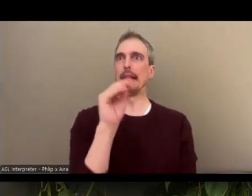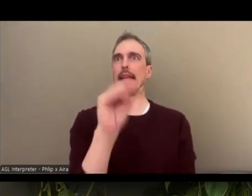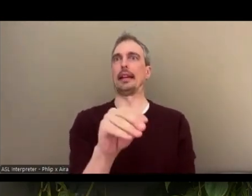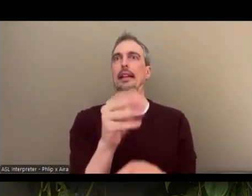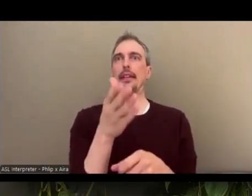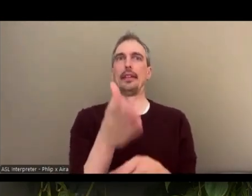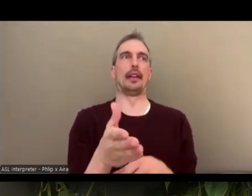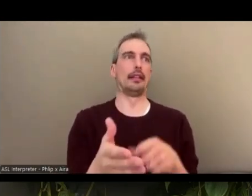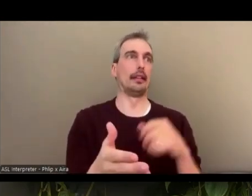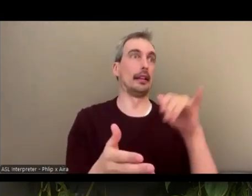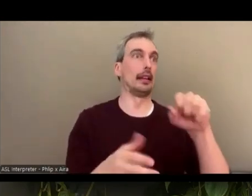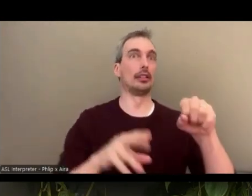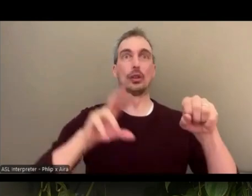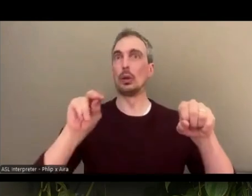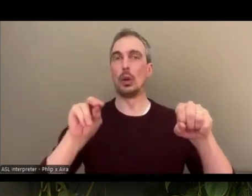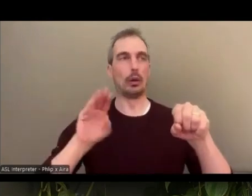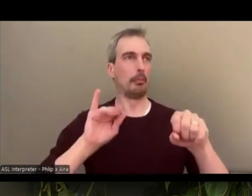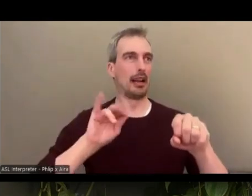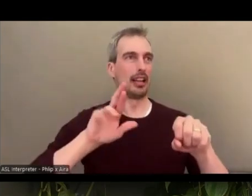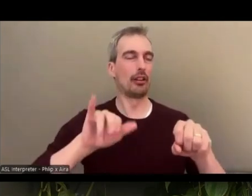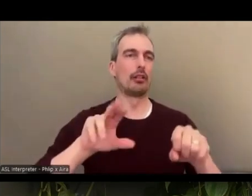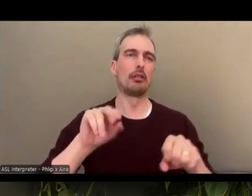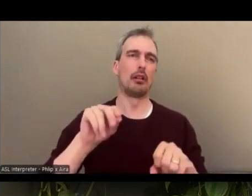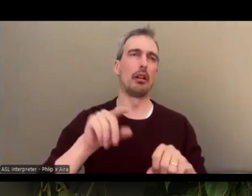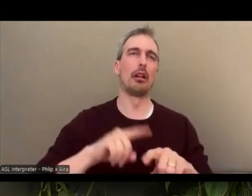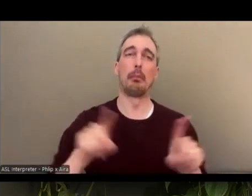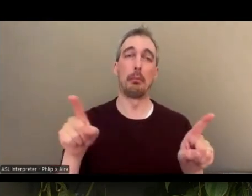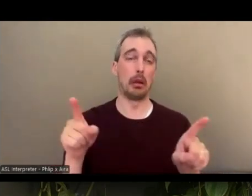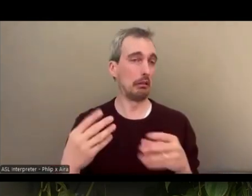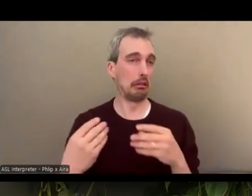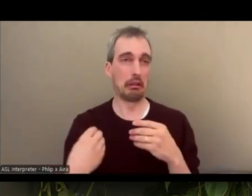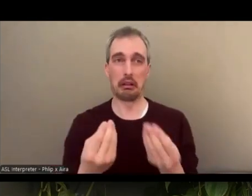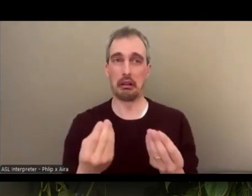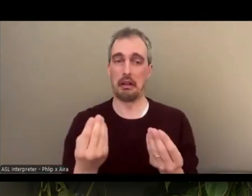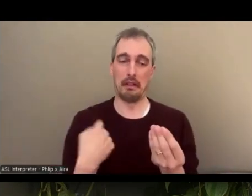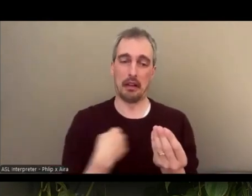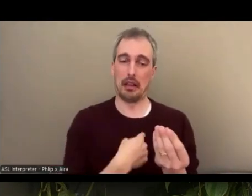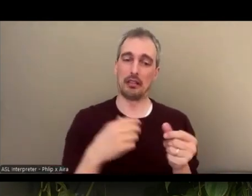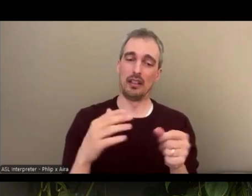But for now, we'll bank that sweet 12 points, bringing our total to 36 so far. All